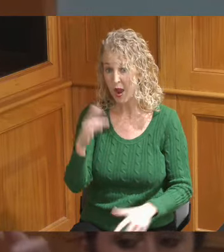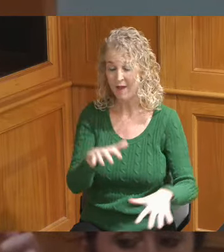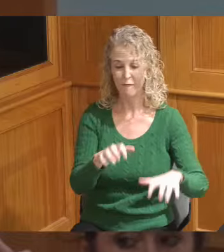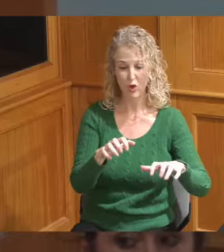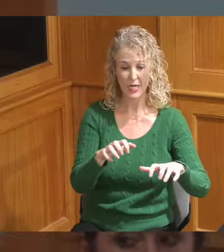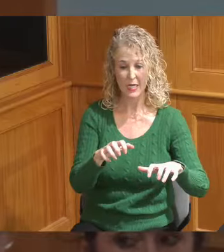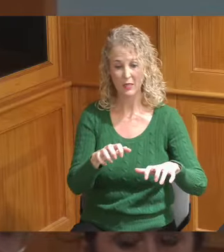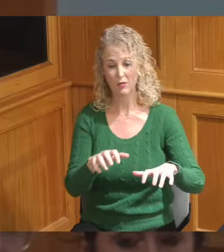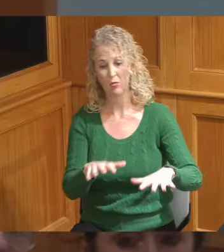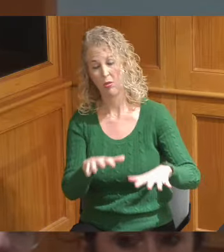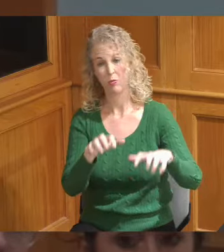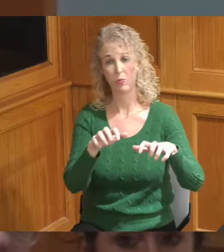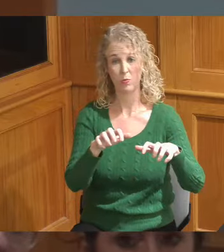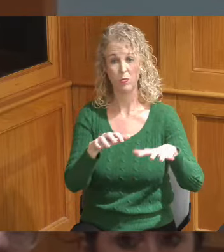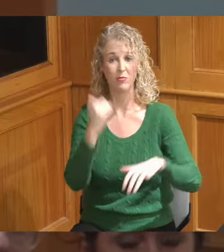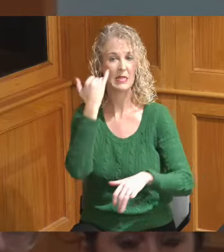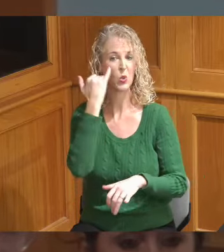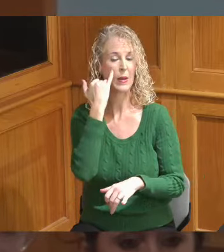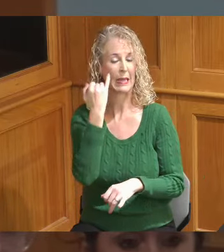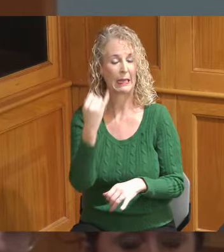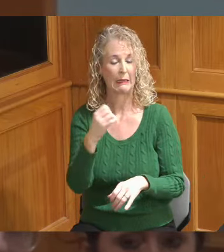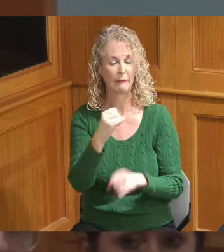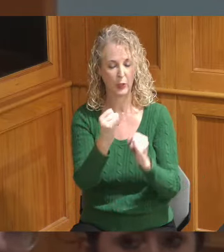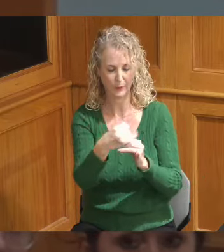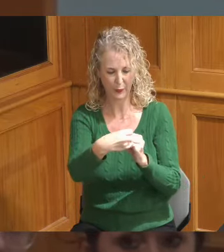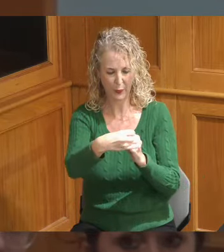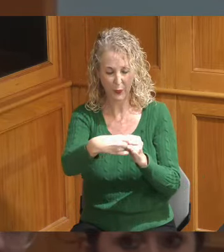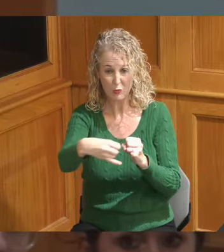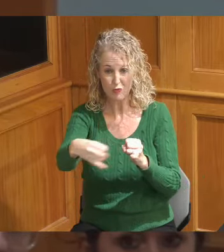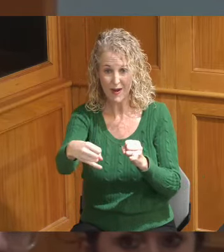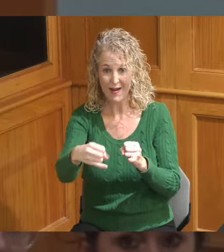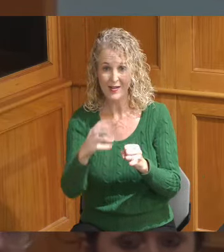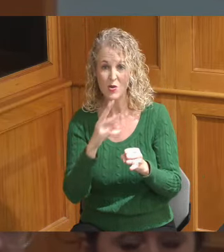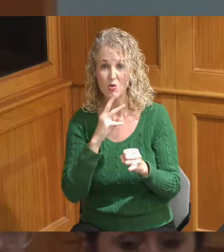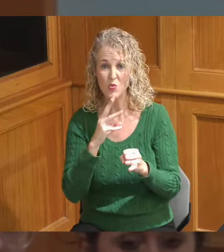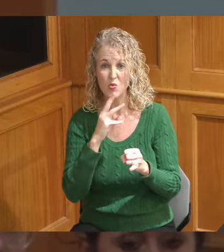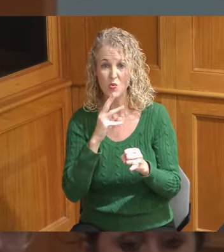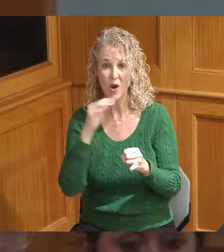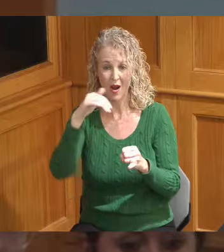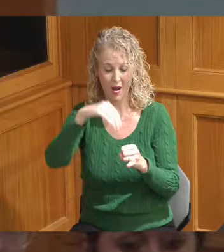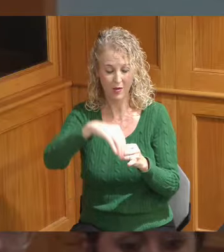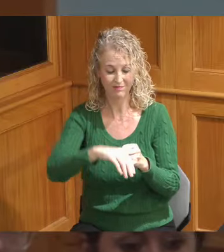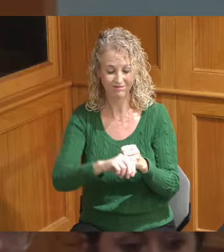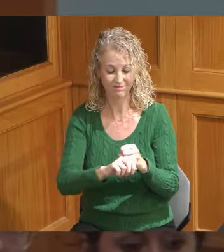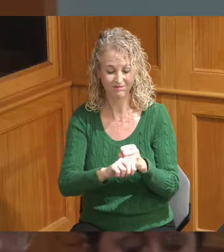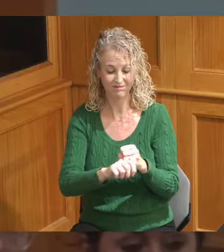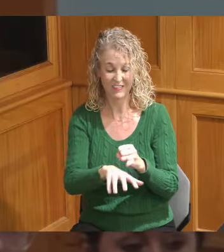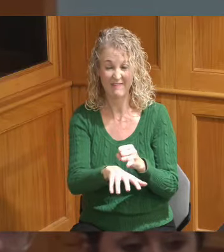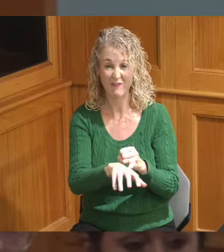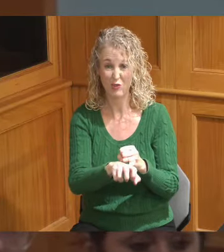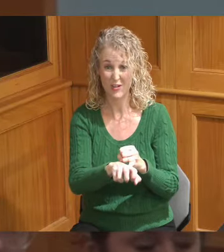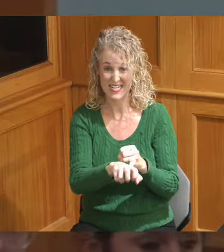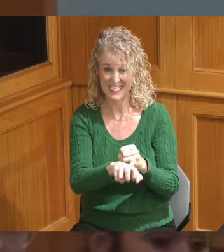infiltrates into a crack or something that's in in the pavement, that's actually where we get the freeze thaw. So when we go from these really really frigid times to these much more warmer